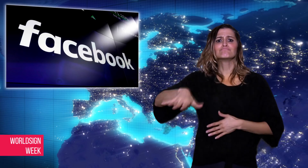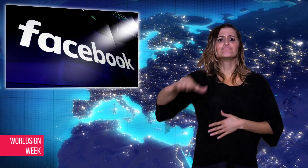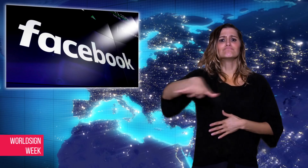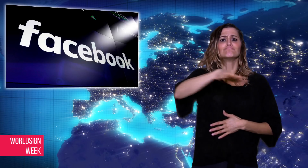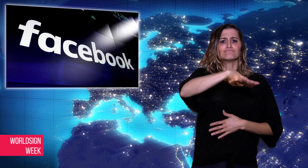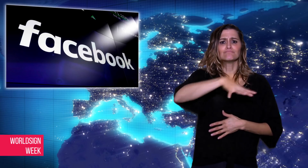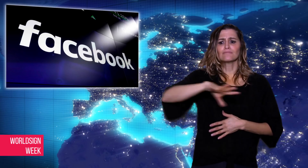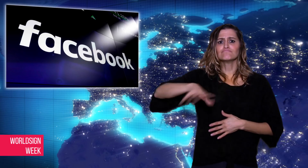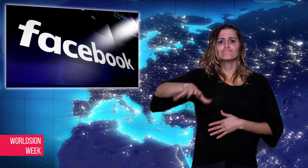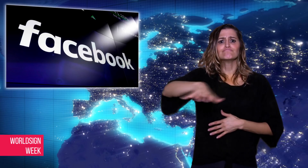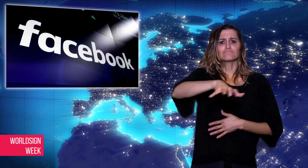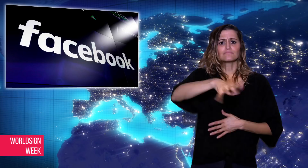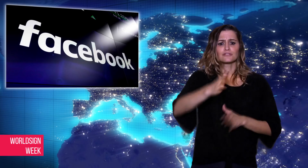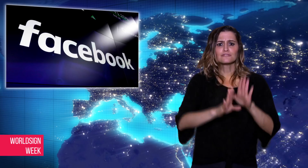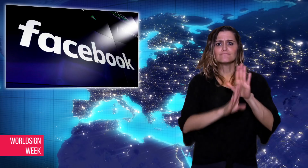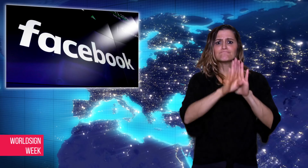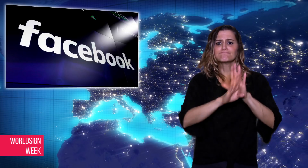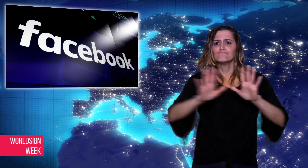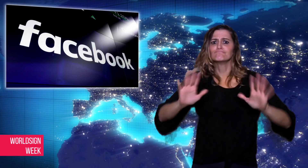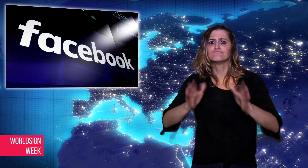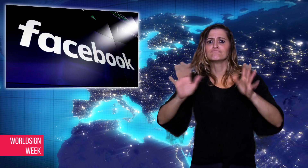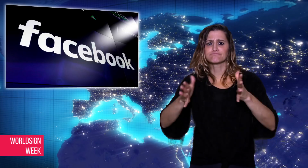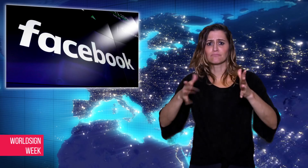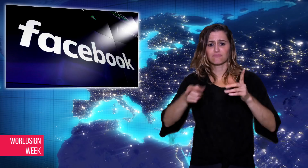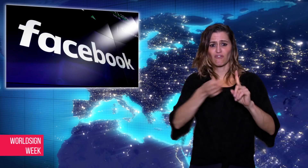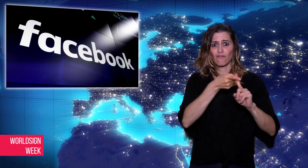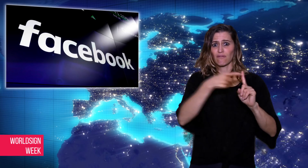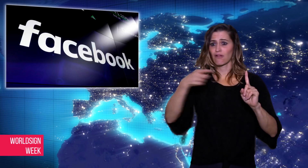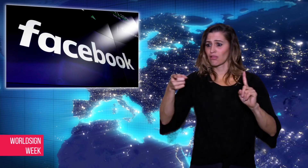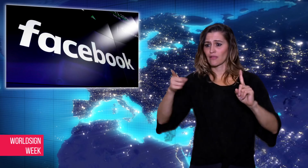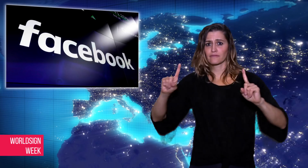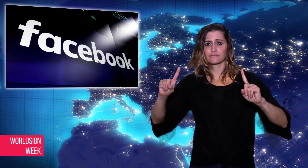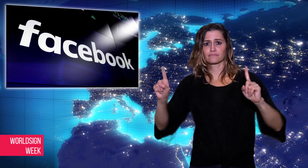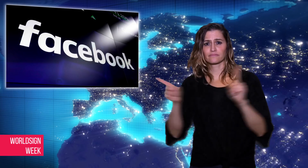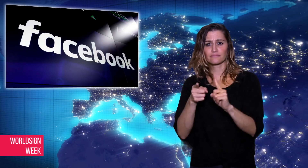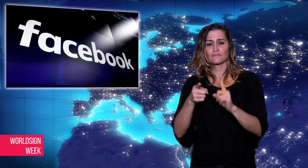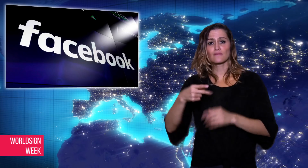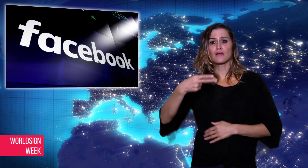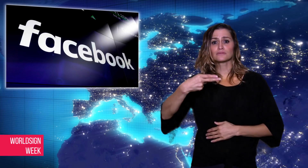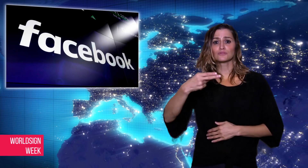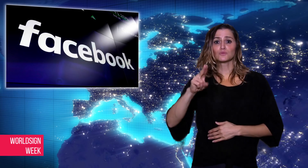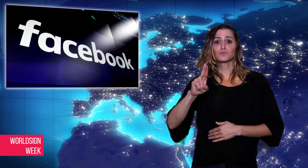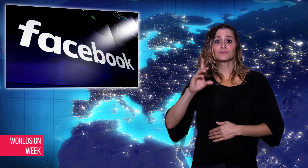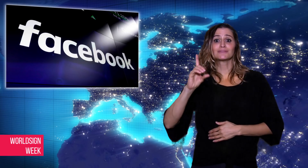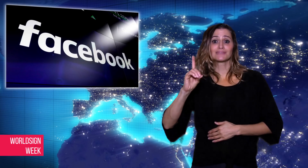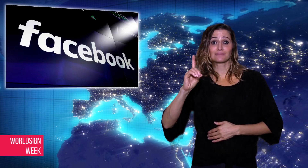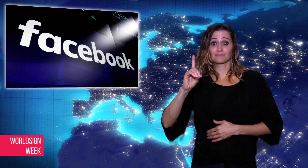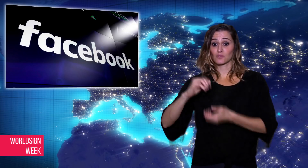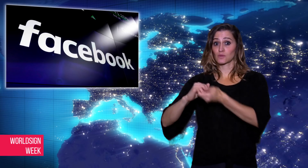that Facebook advertising tools makes